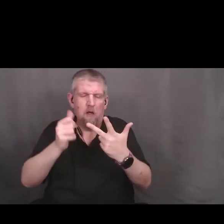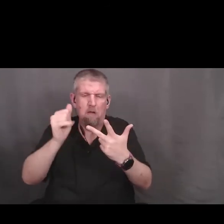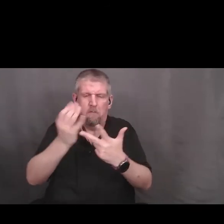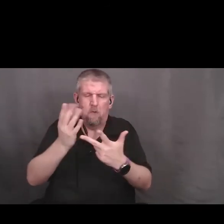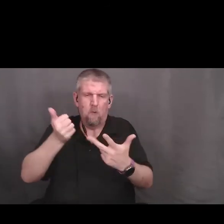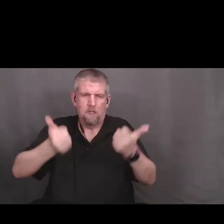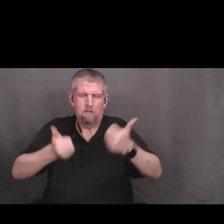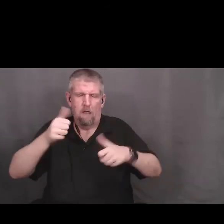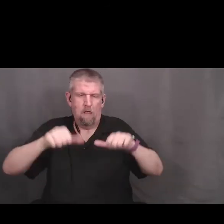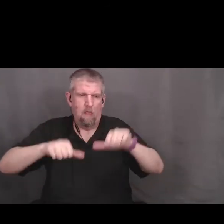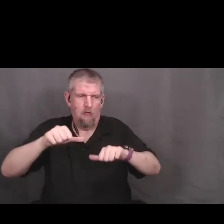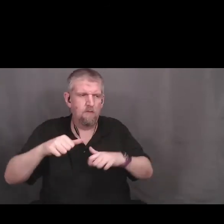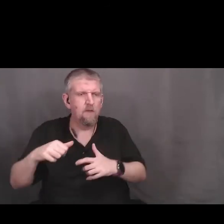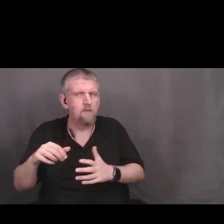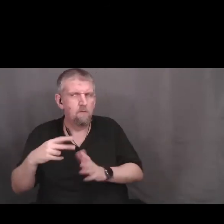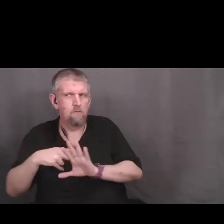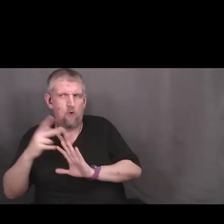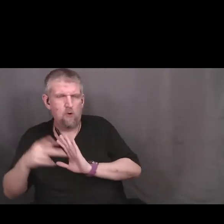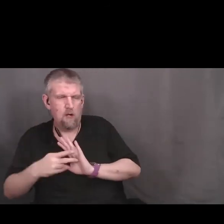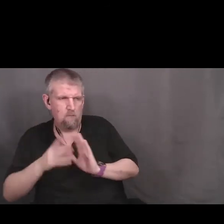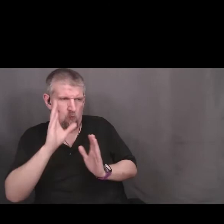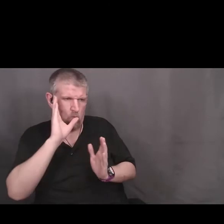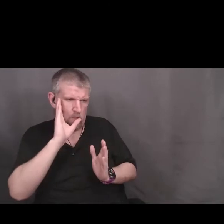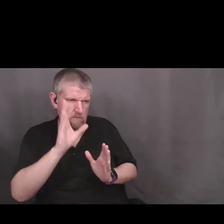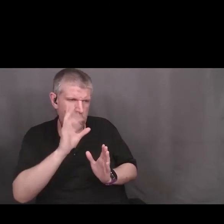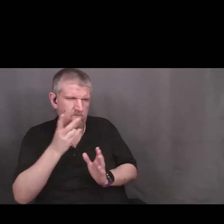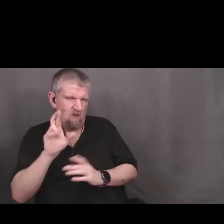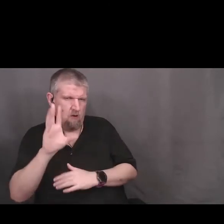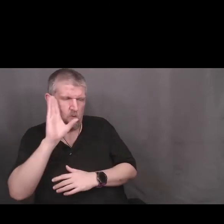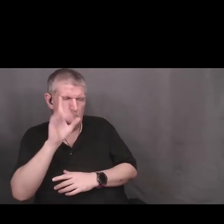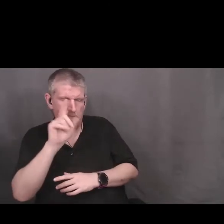The program is going to ask the client to try to pinpoint